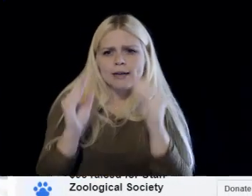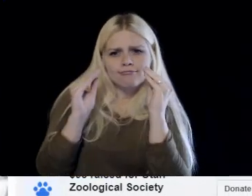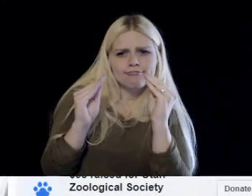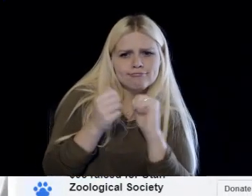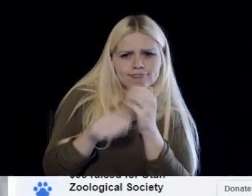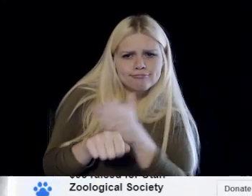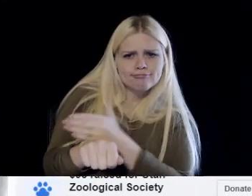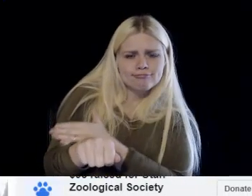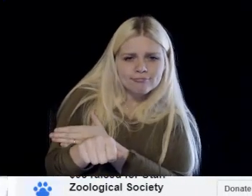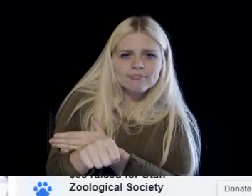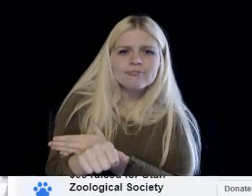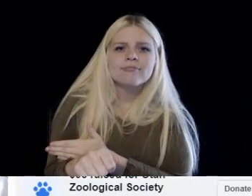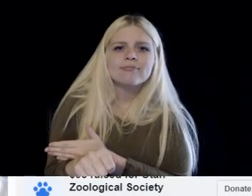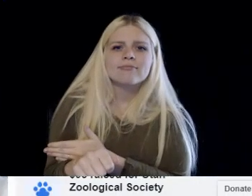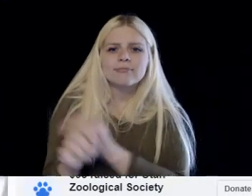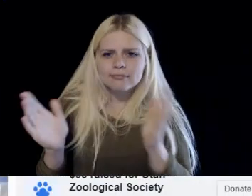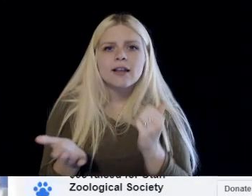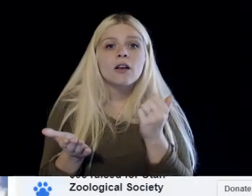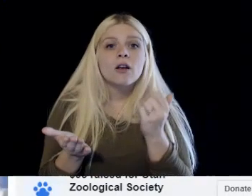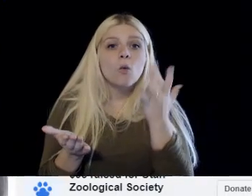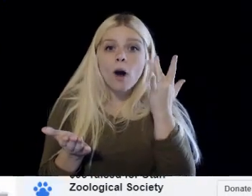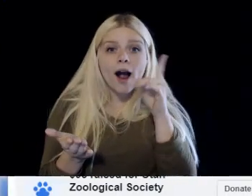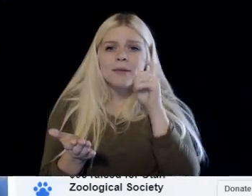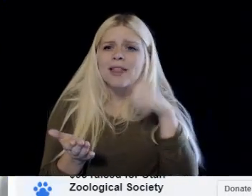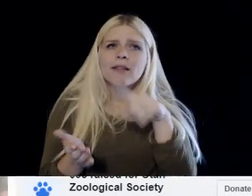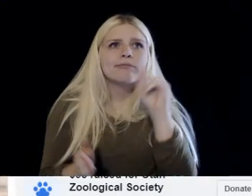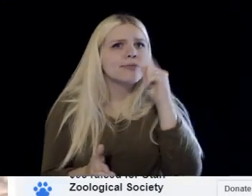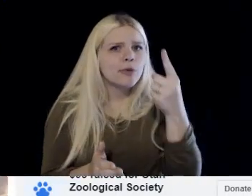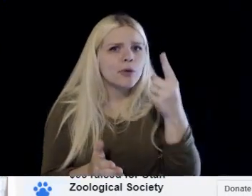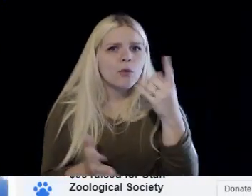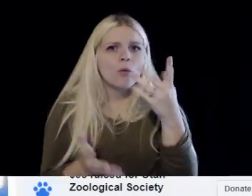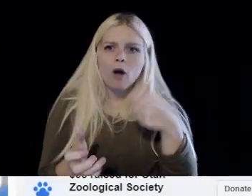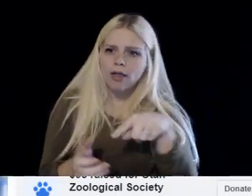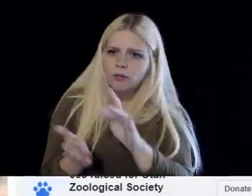them really stimulated. So, each day we do different things- that might mean something different